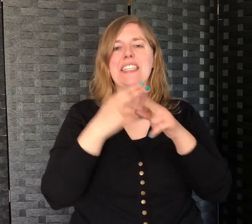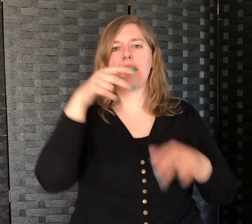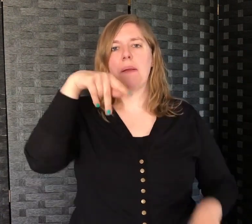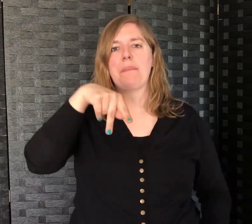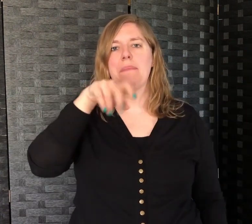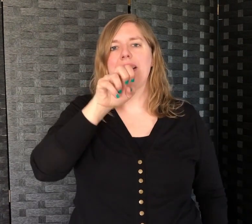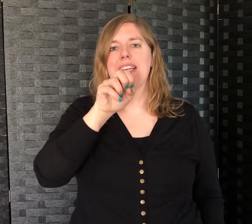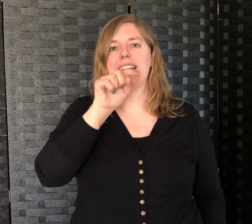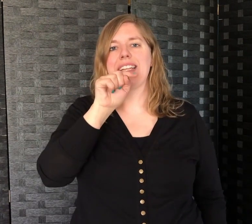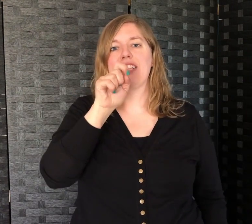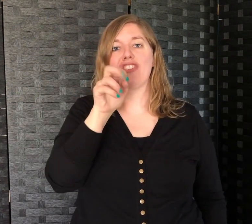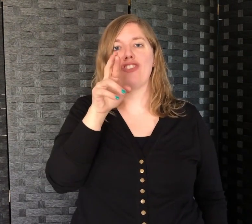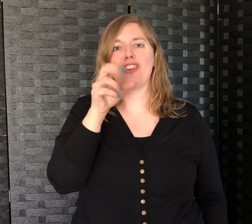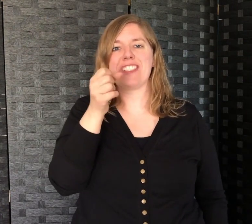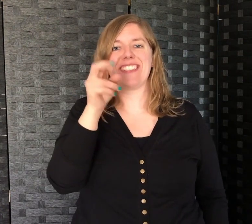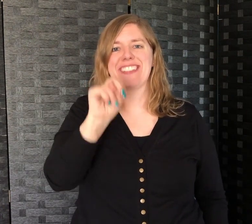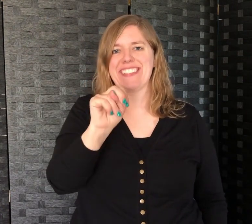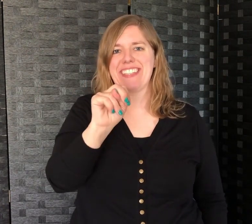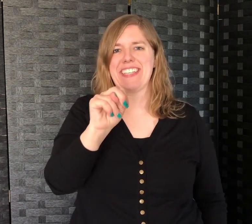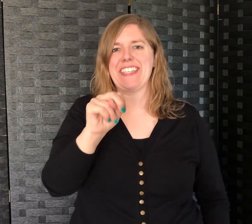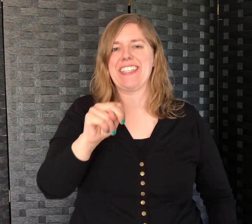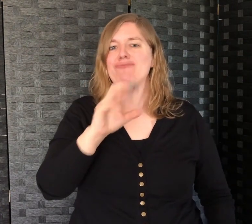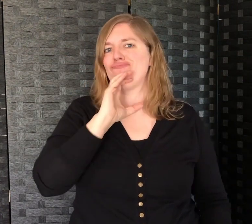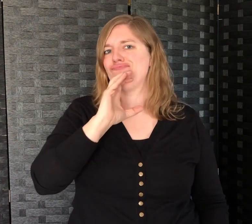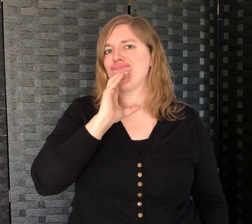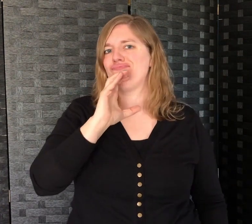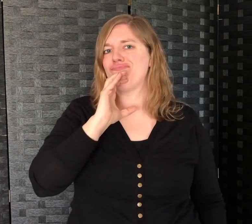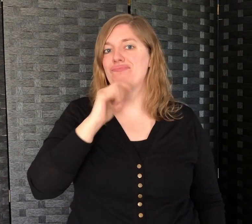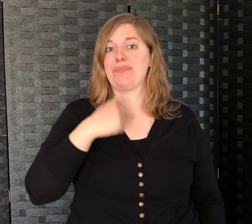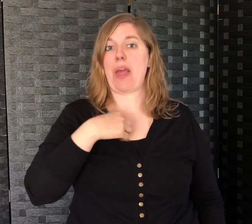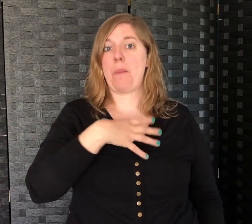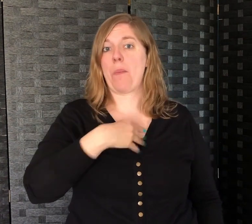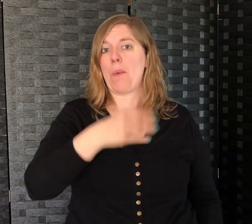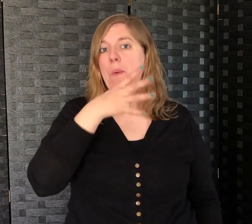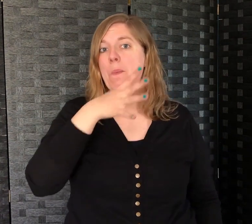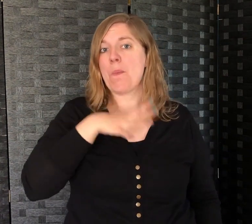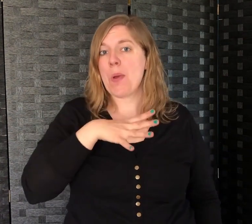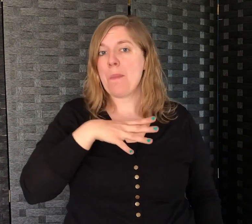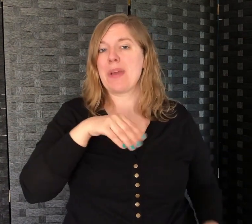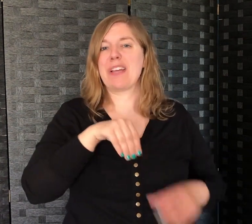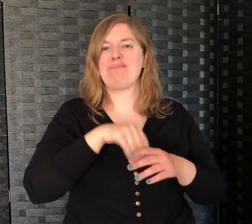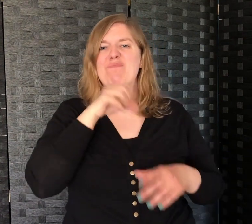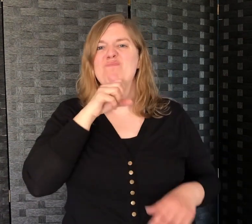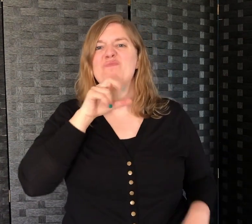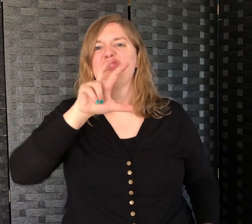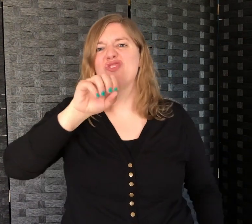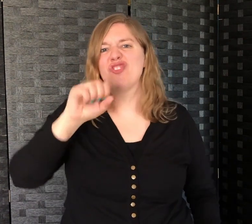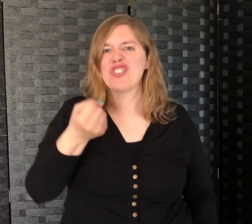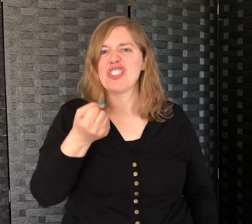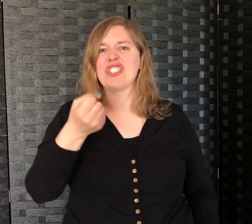Name sign is ‘C’ on the chin. I am a white woman in my 30s.